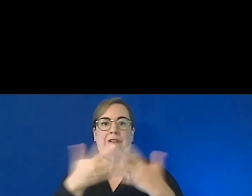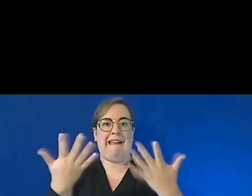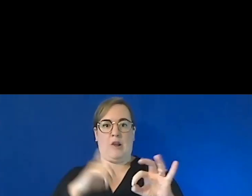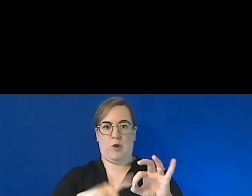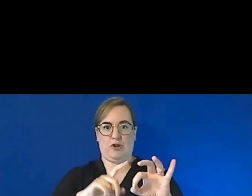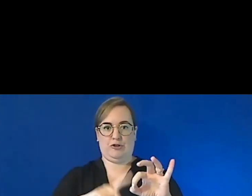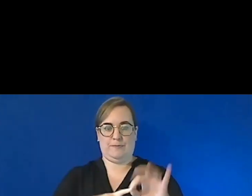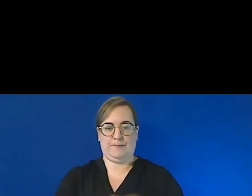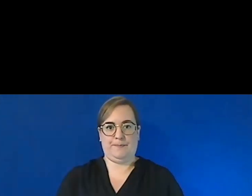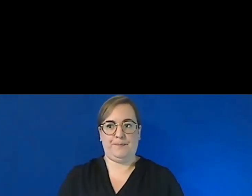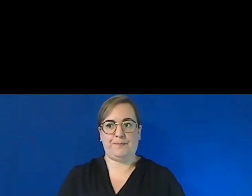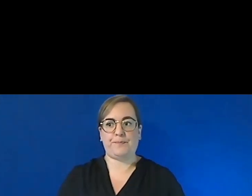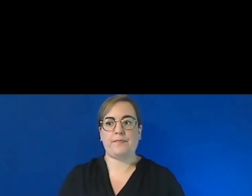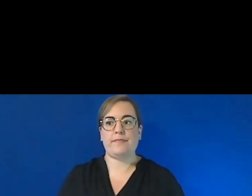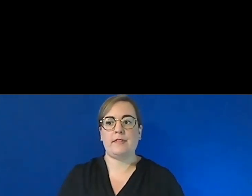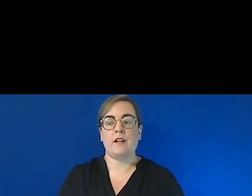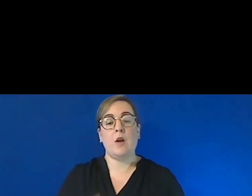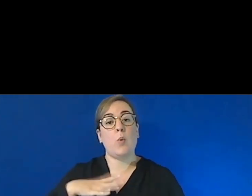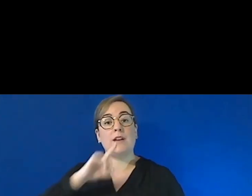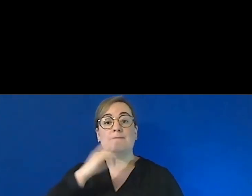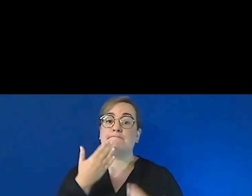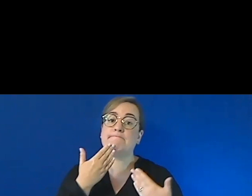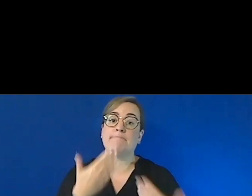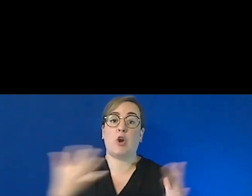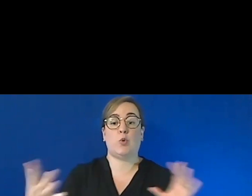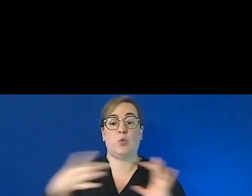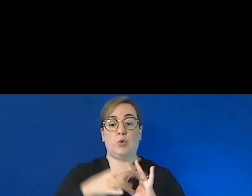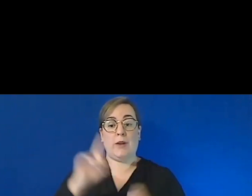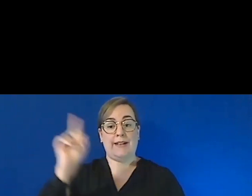So I really want to thank you everybody for joining our webinar this morning,